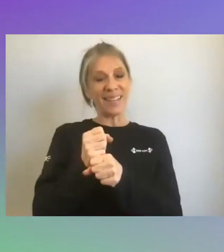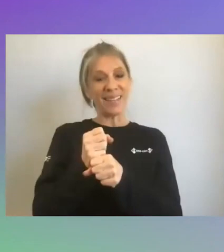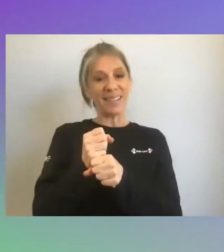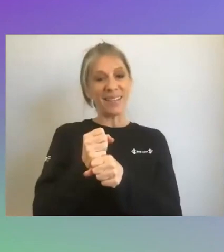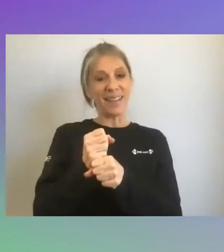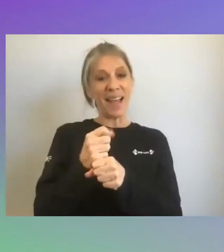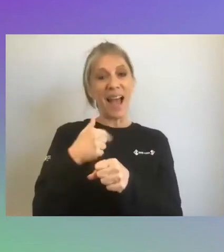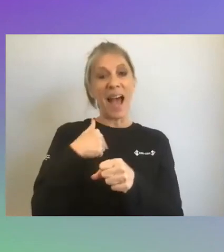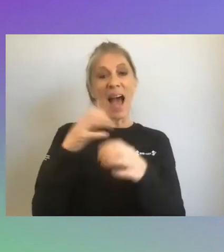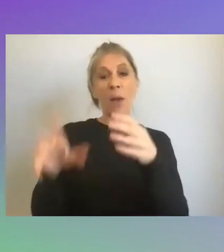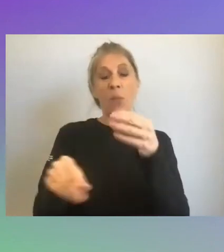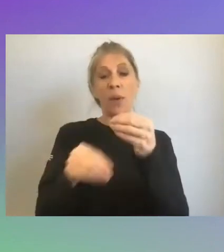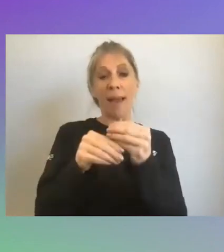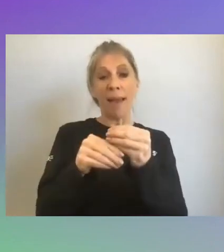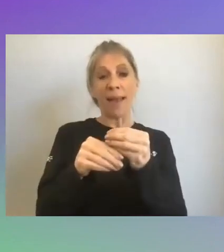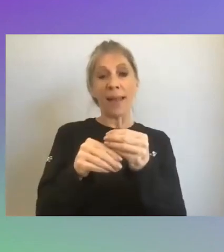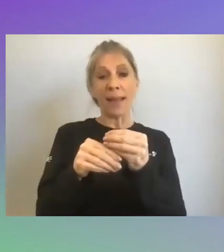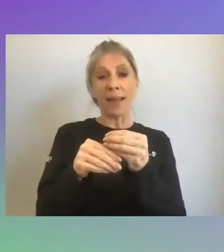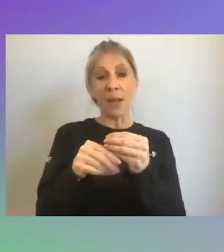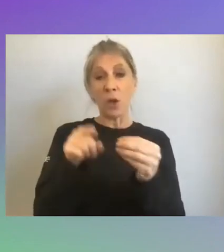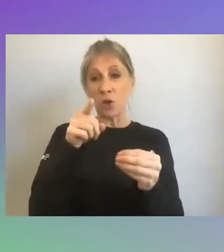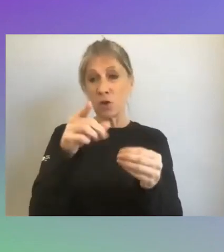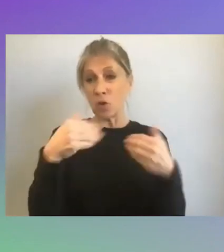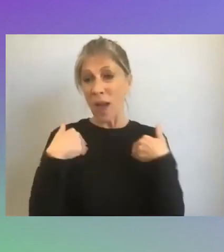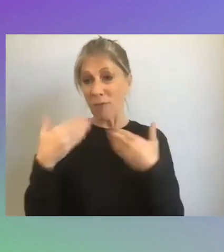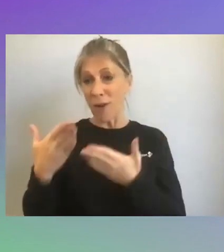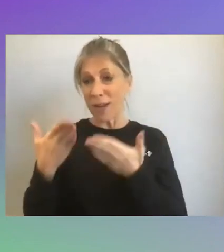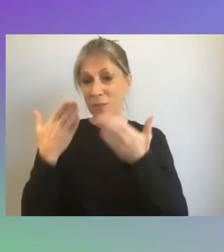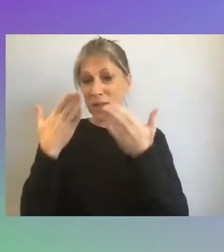personally, you know, if, uh, you have any recommendations on on navigating that.